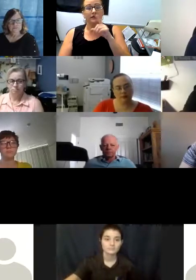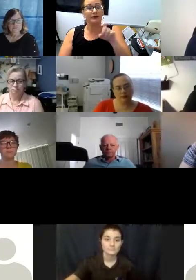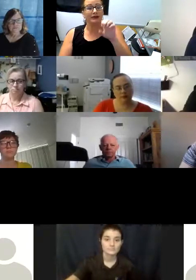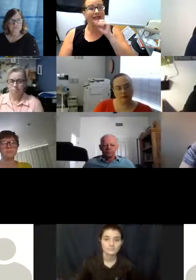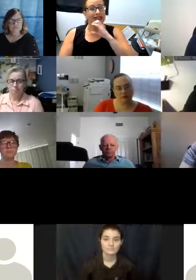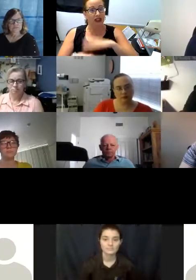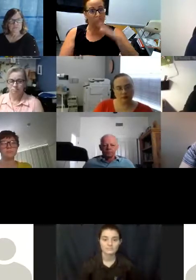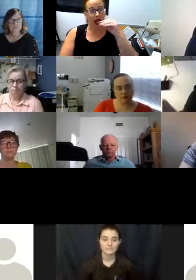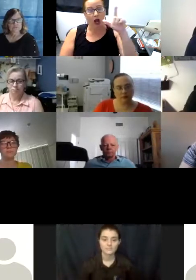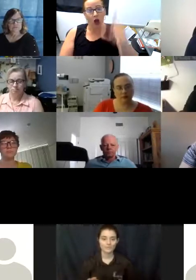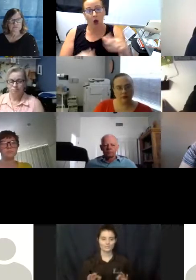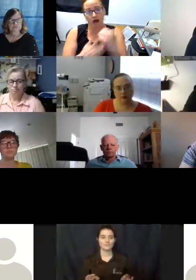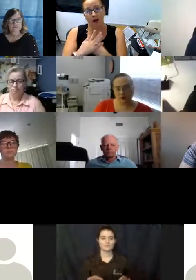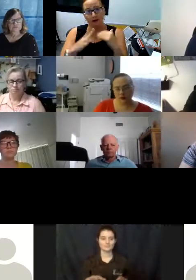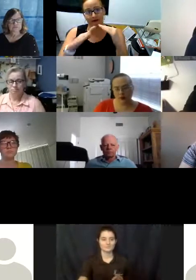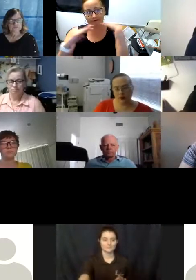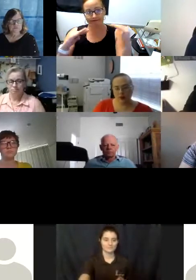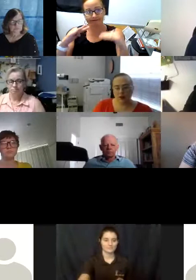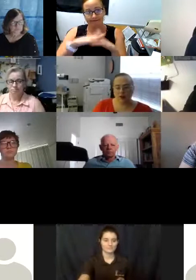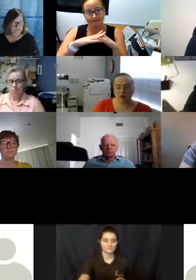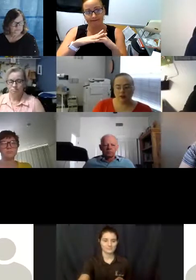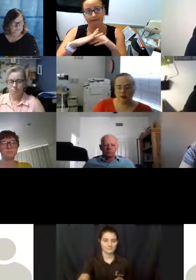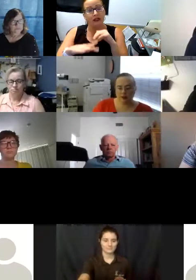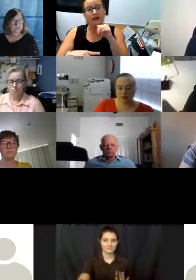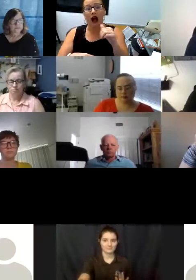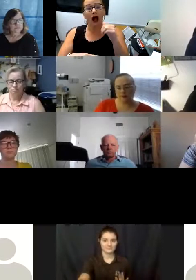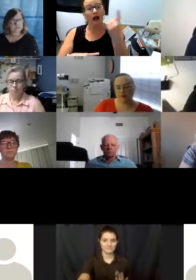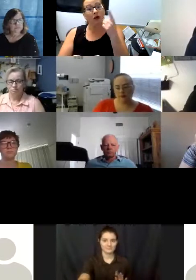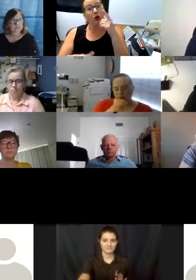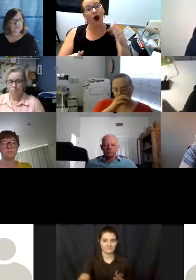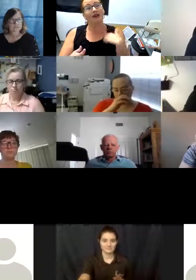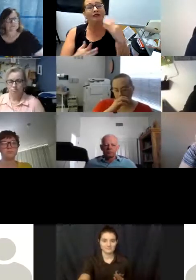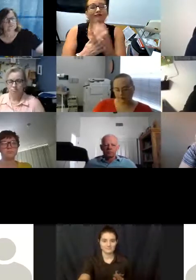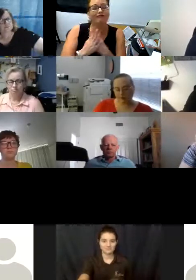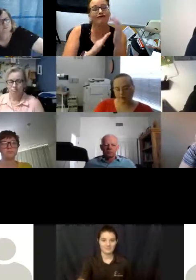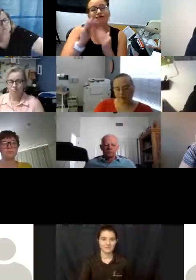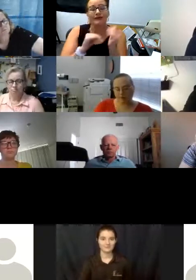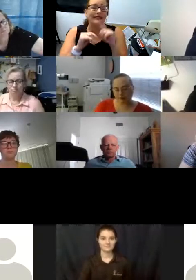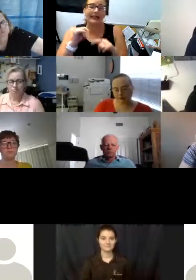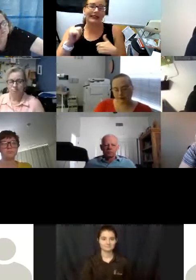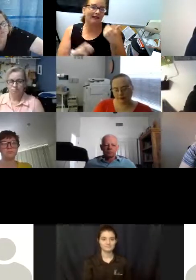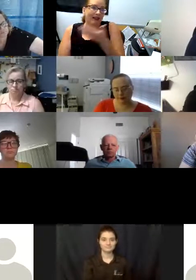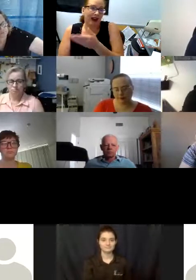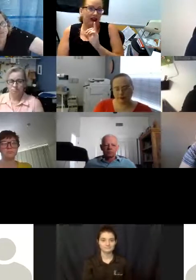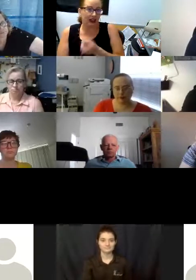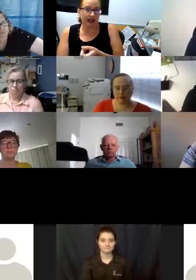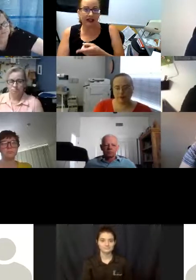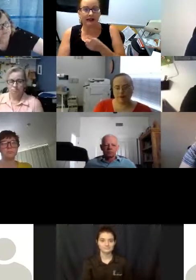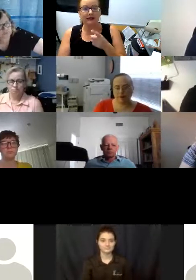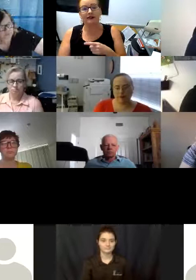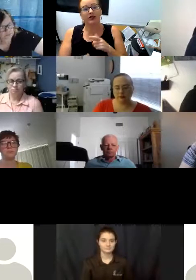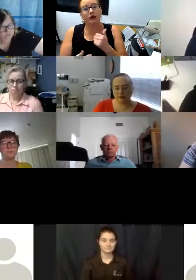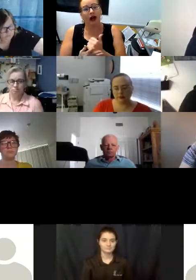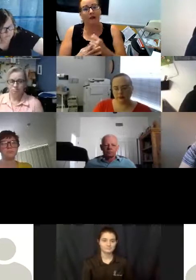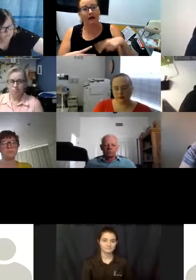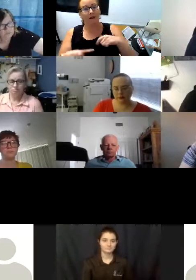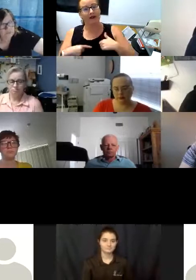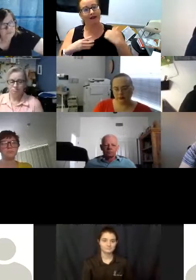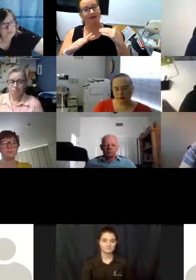The seniors there are to be low income and not having any more money above the low income.